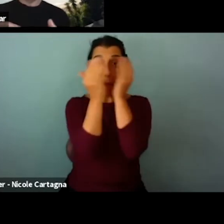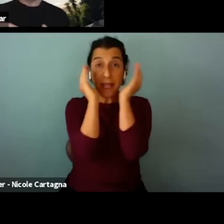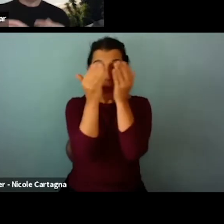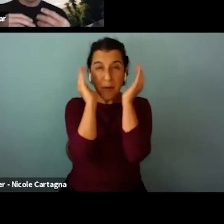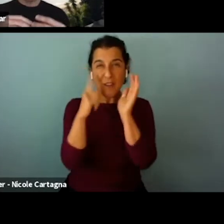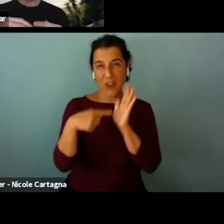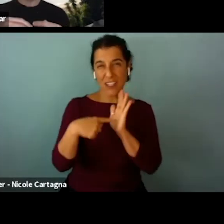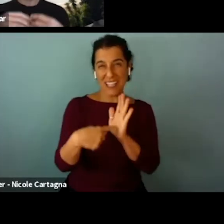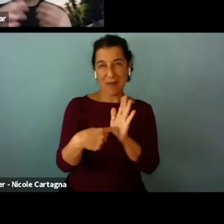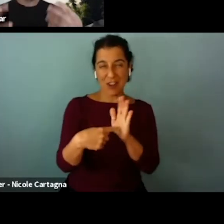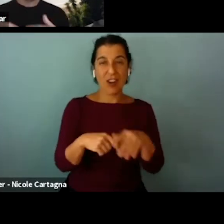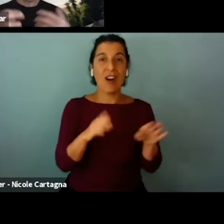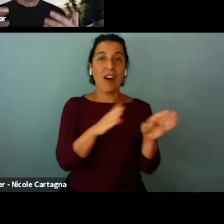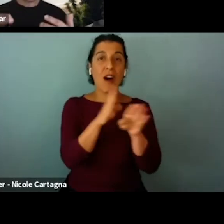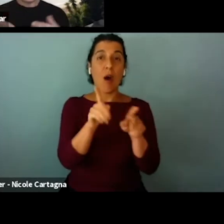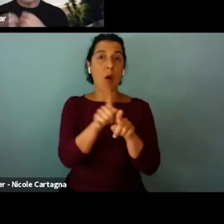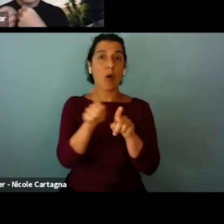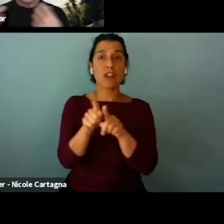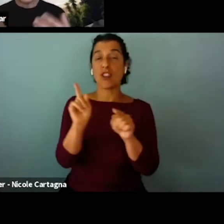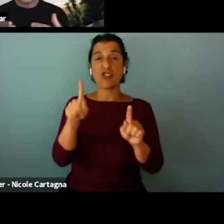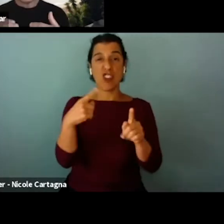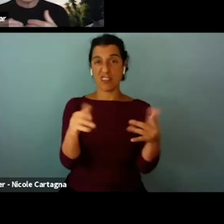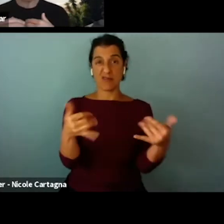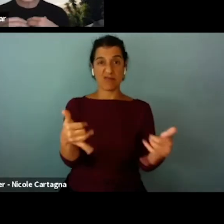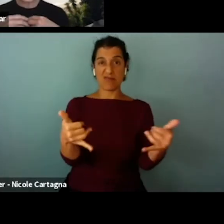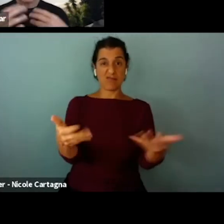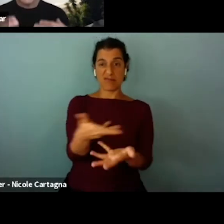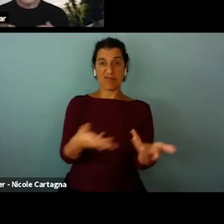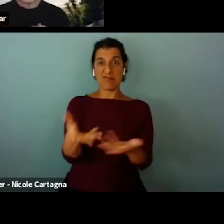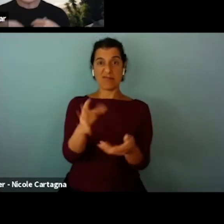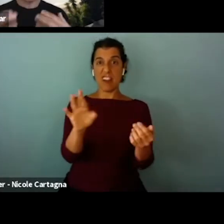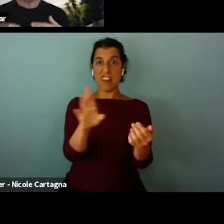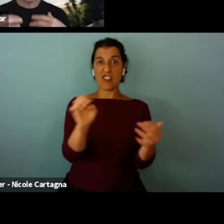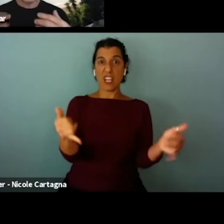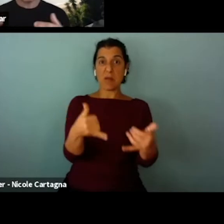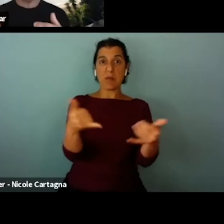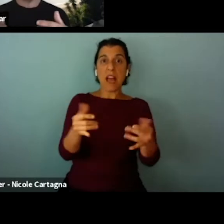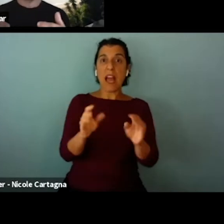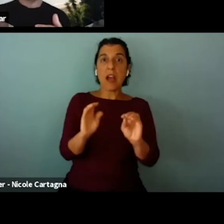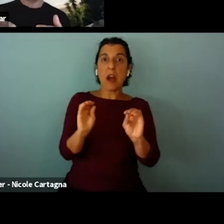and then we look at just free play you know what's unmotivated non-gold-driven behavior